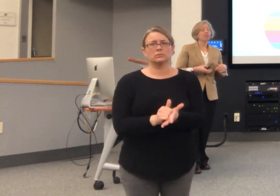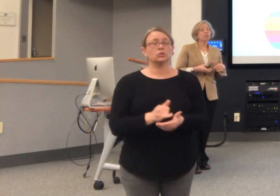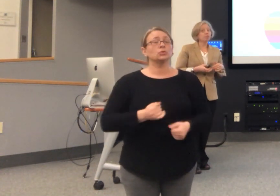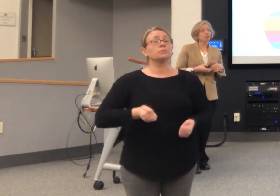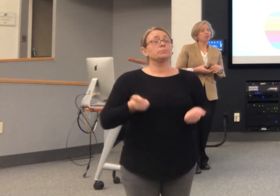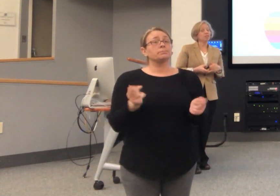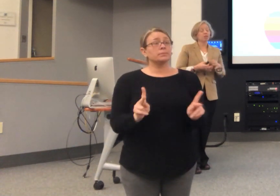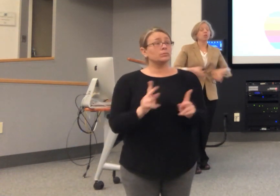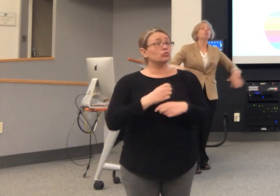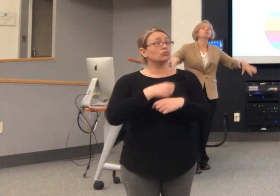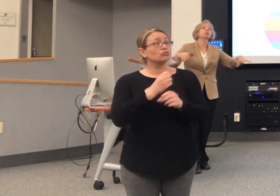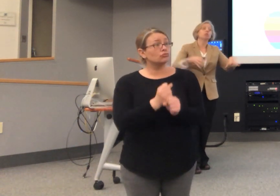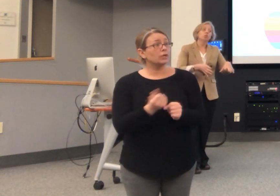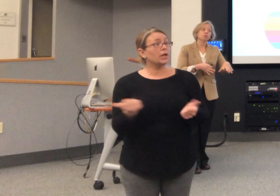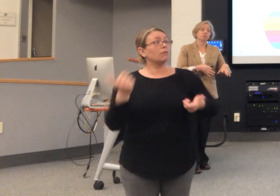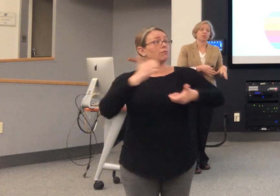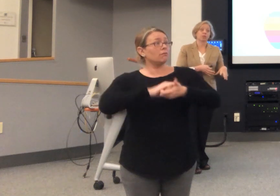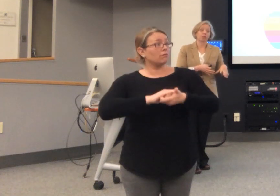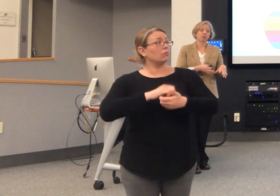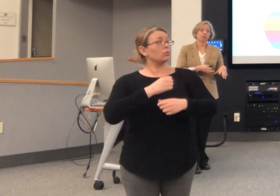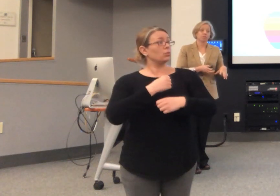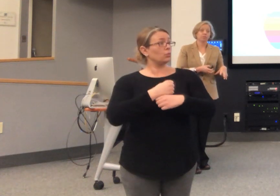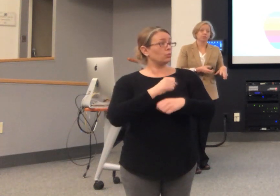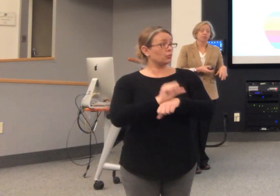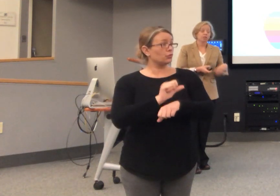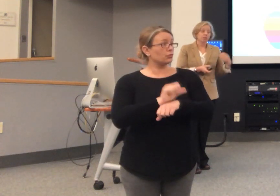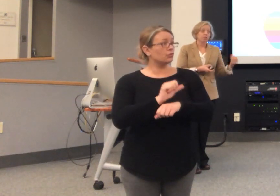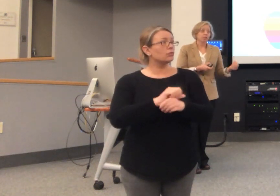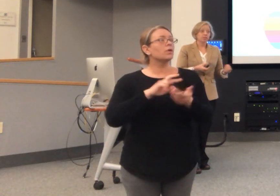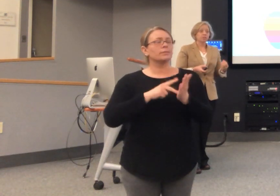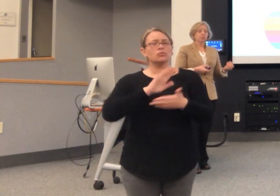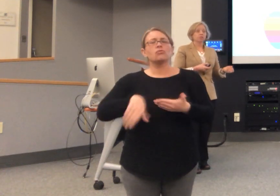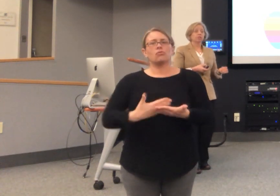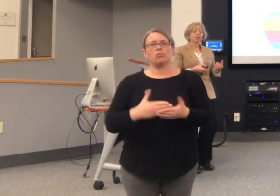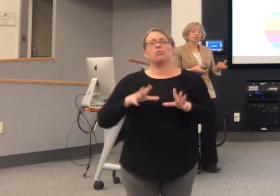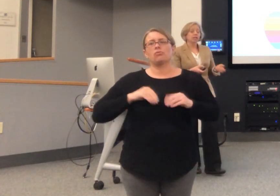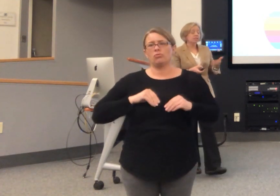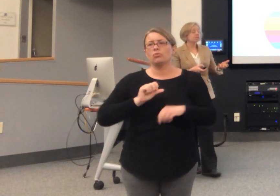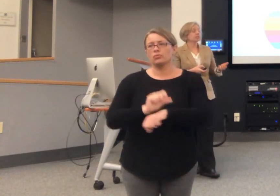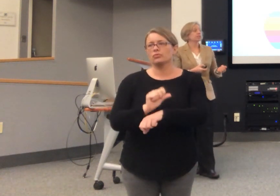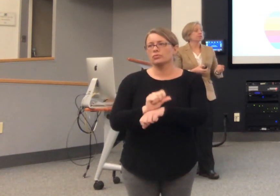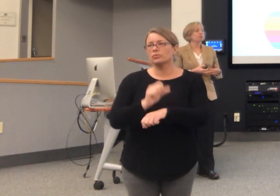And therefore, they are all the joint owners of that work. And when we get to licensing later,